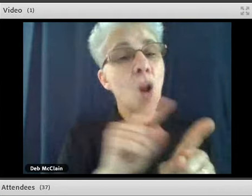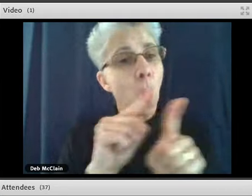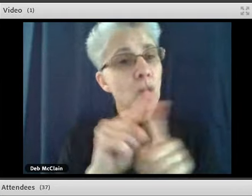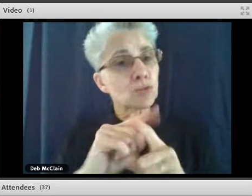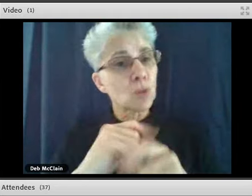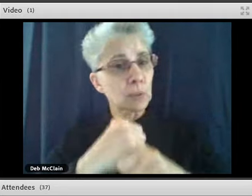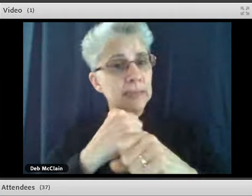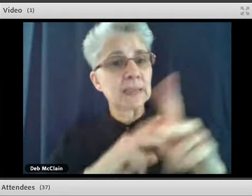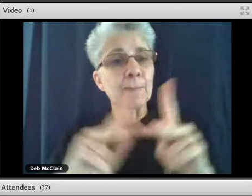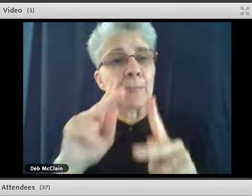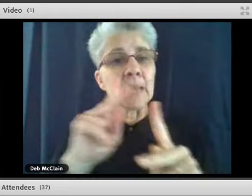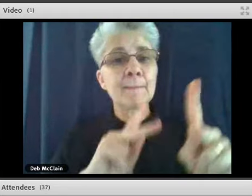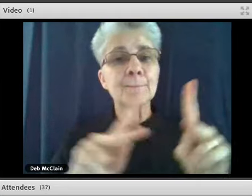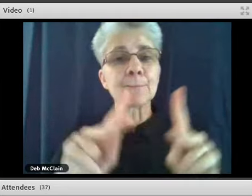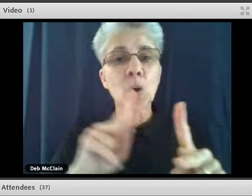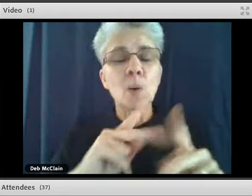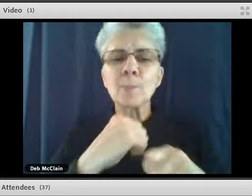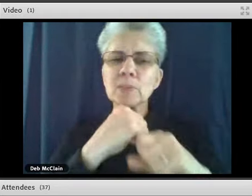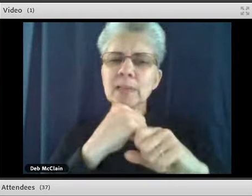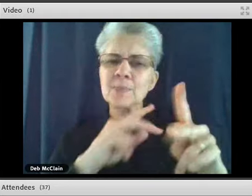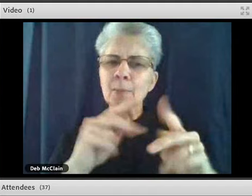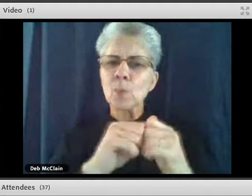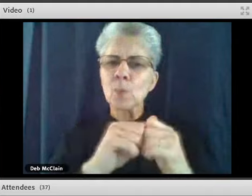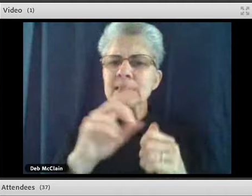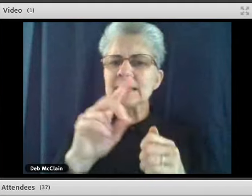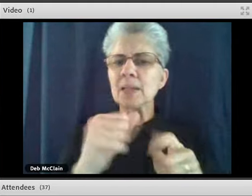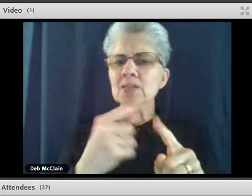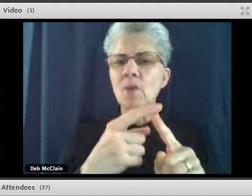And it also protects people -- protects people with disabilities